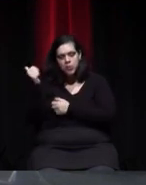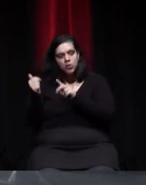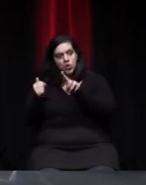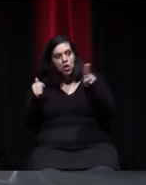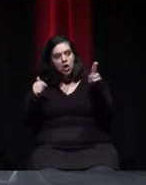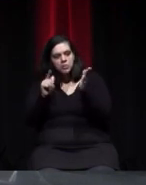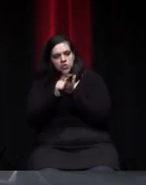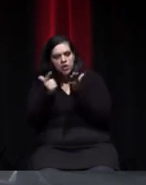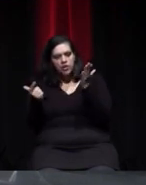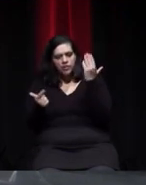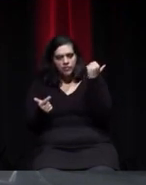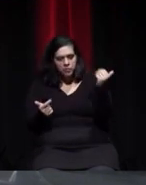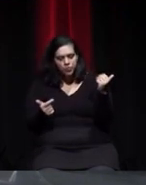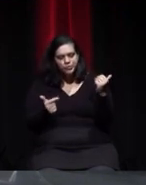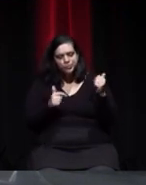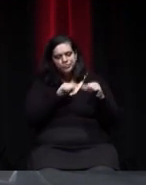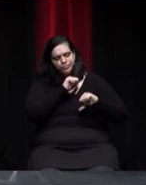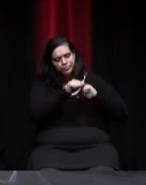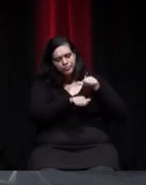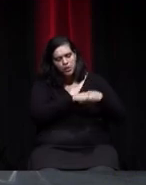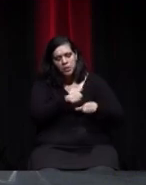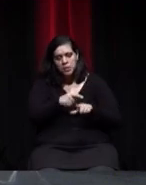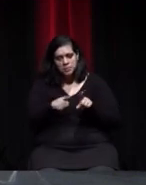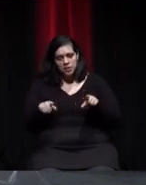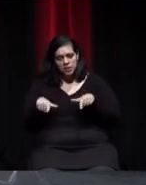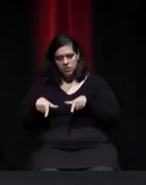The model's changed, but there isn't certification for authors yet.